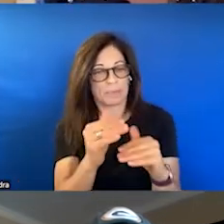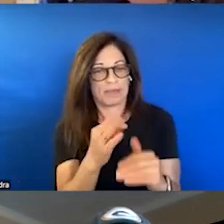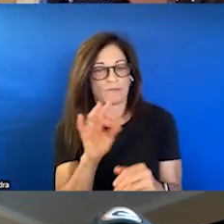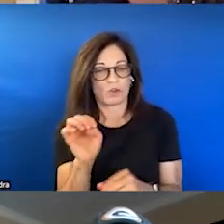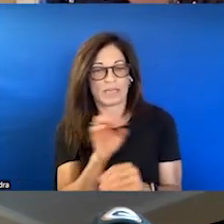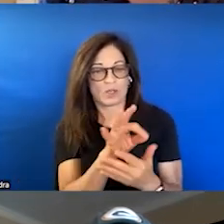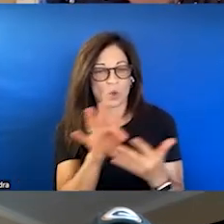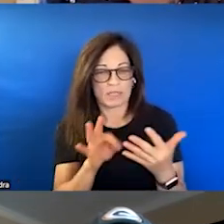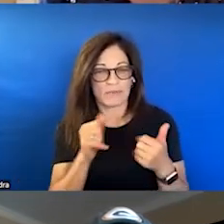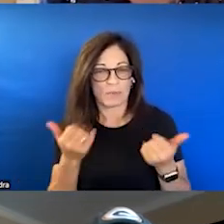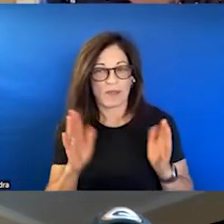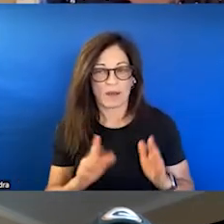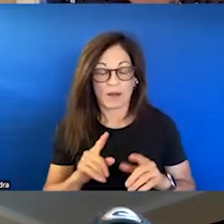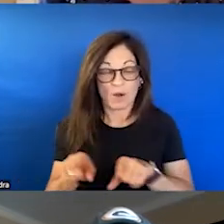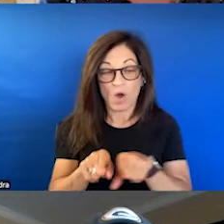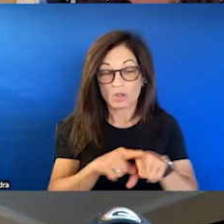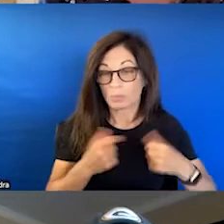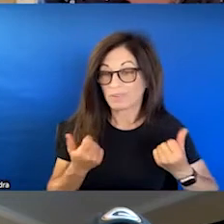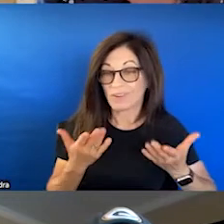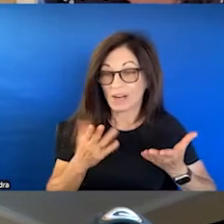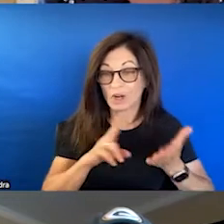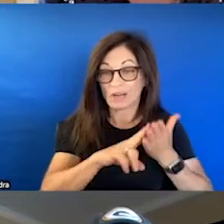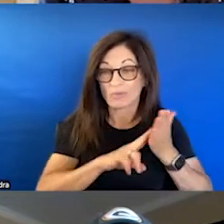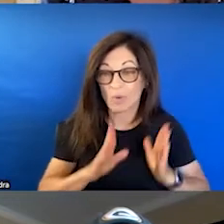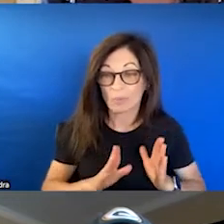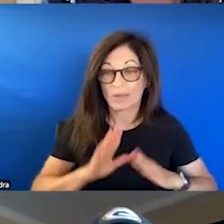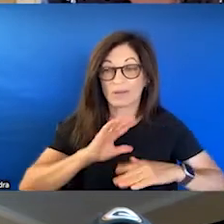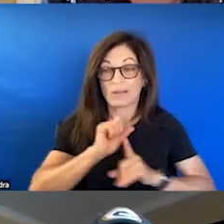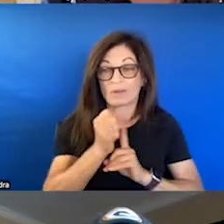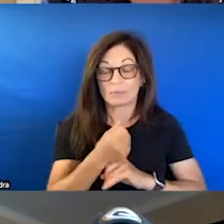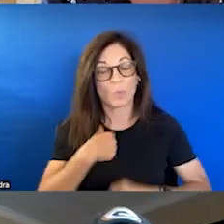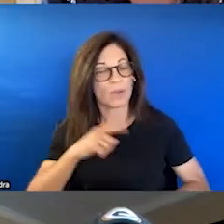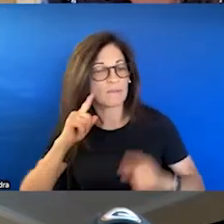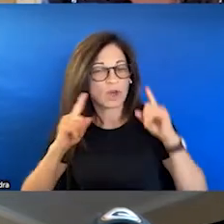AND THEN ALSO, PROVIDER ENROLLMENT ARRAIGN INMENTS. WE HAVE HEARD FROM A NUMBER OF STATES